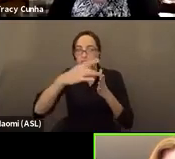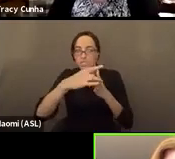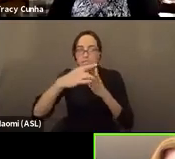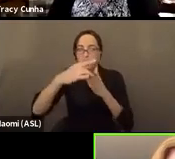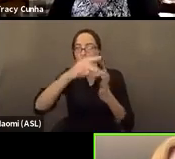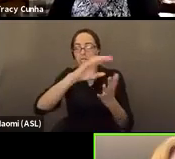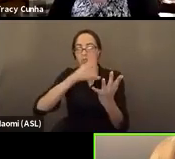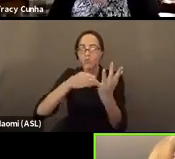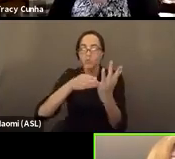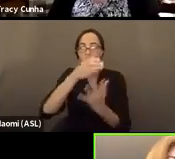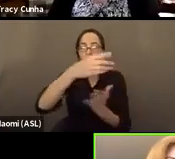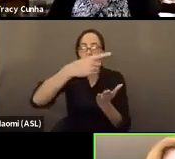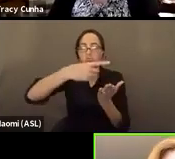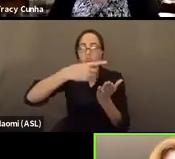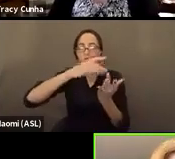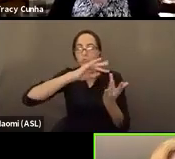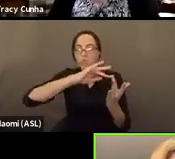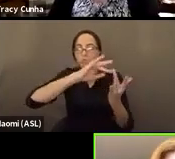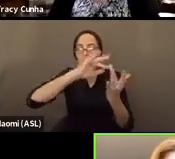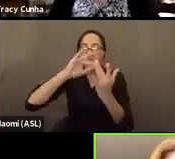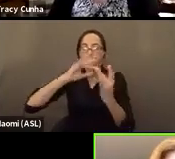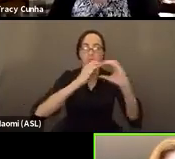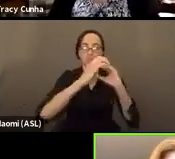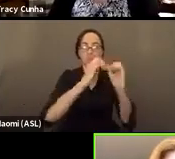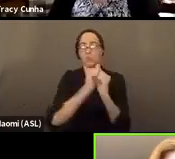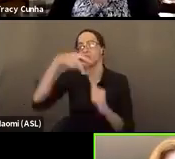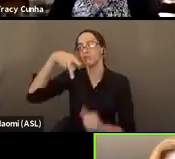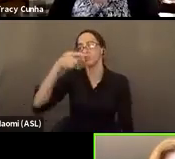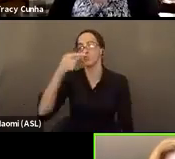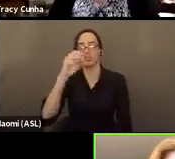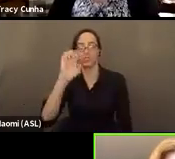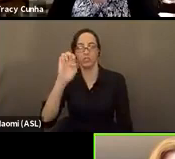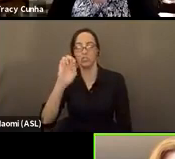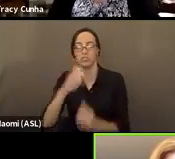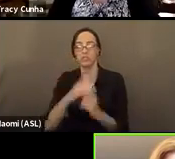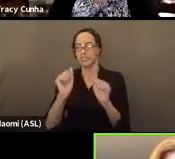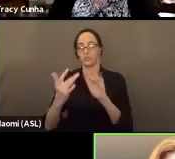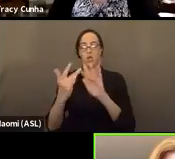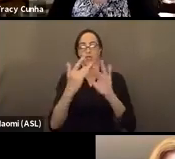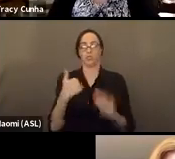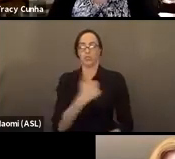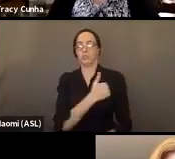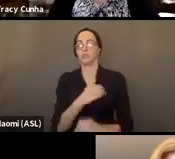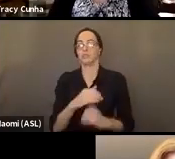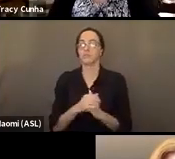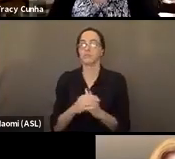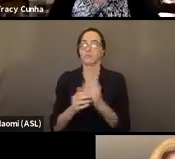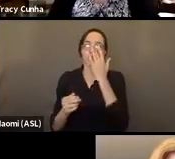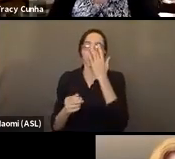mike about um equipment because it's just really a challenge for us yeah just just a quick note that